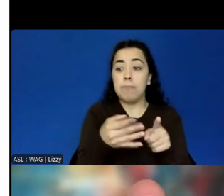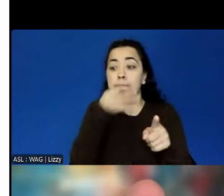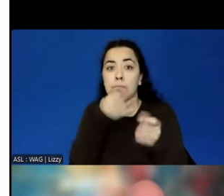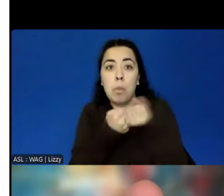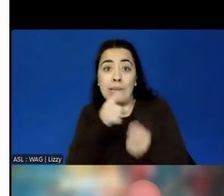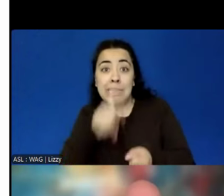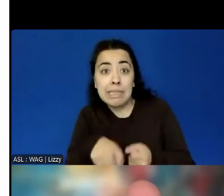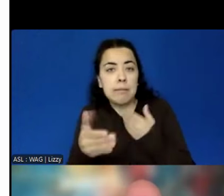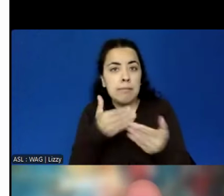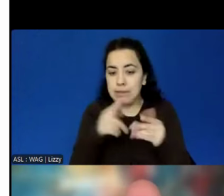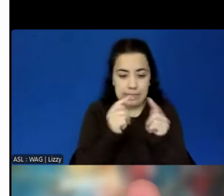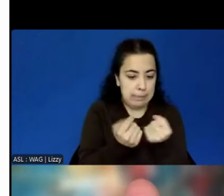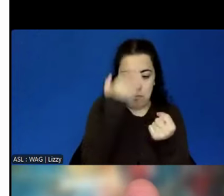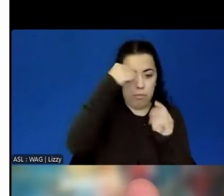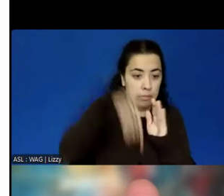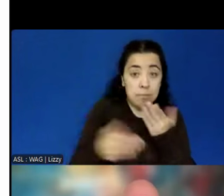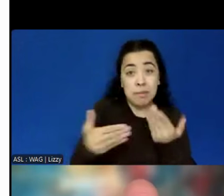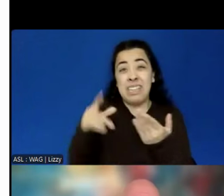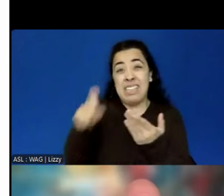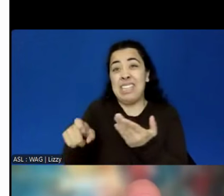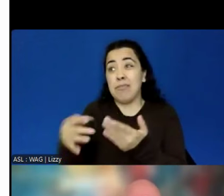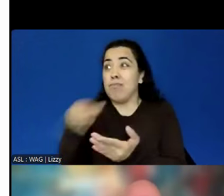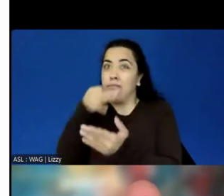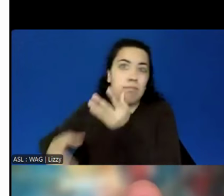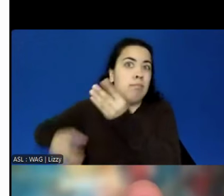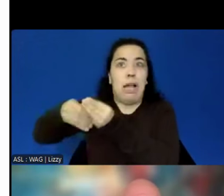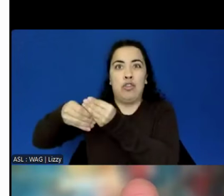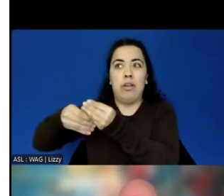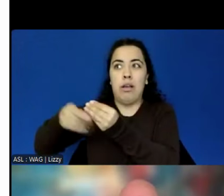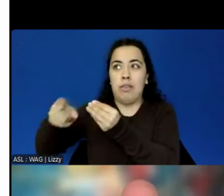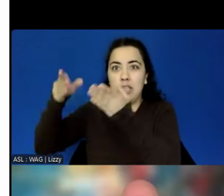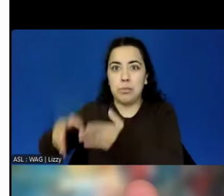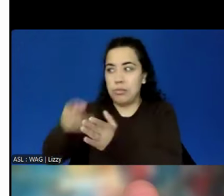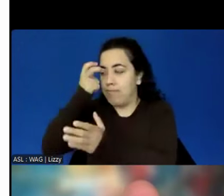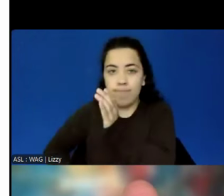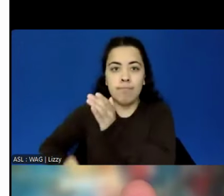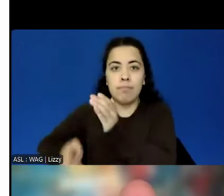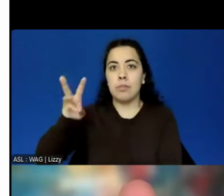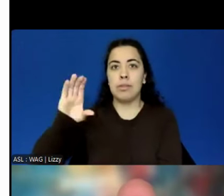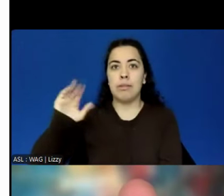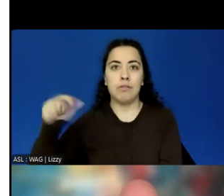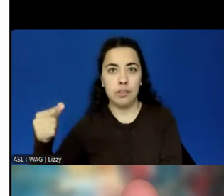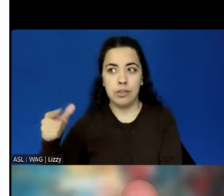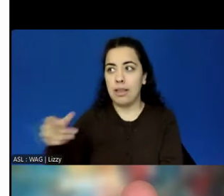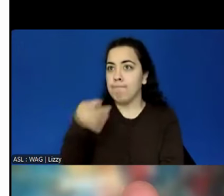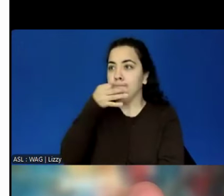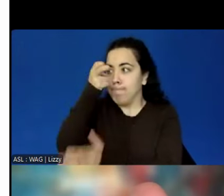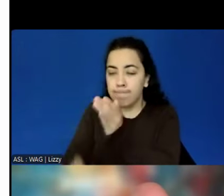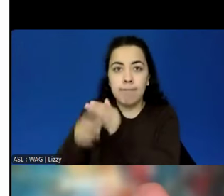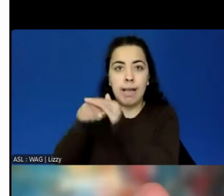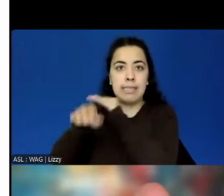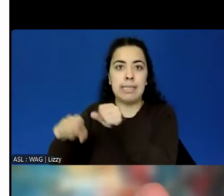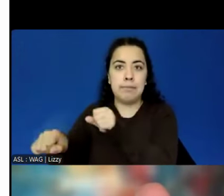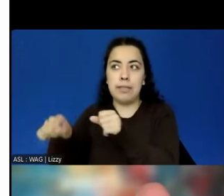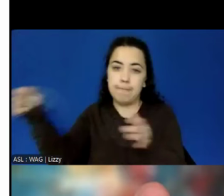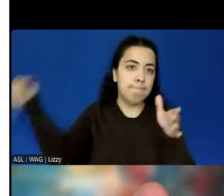that extra support from someone who is expert in the WCAG and expert in web accessibility.